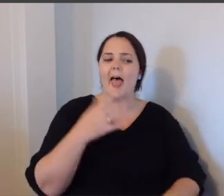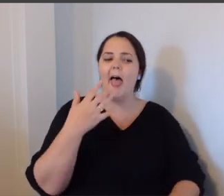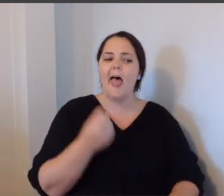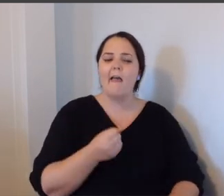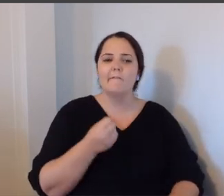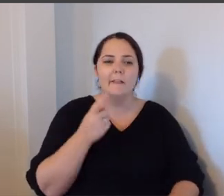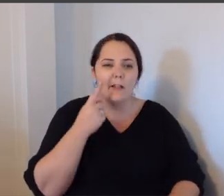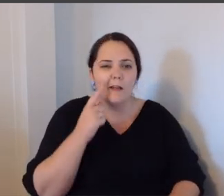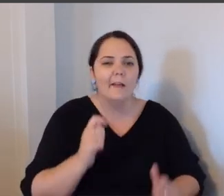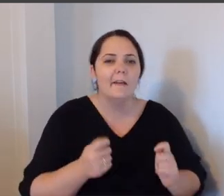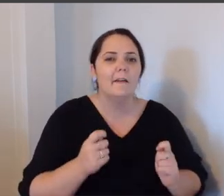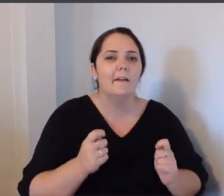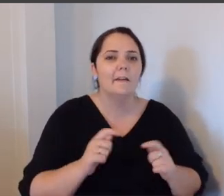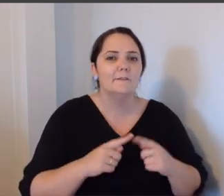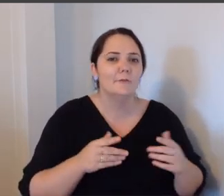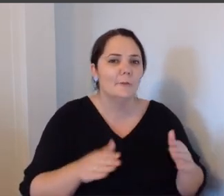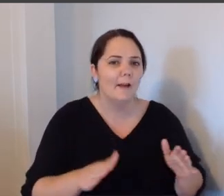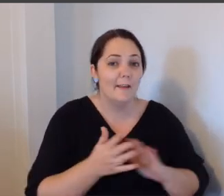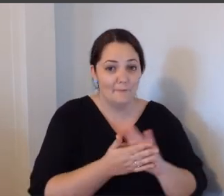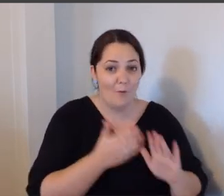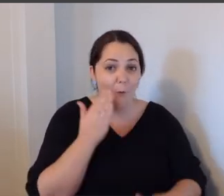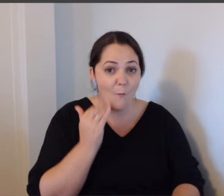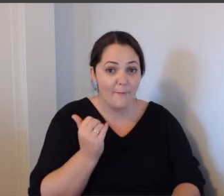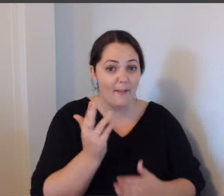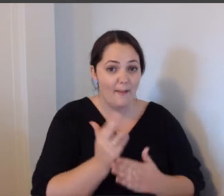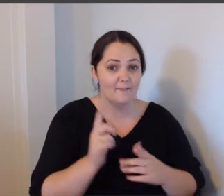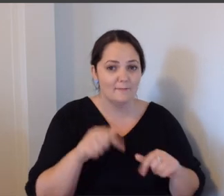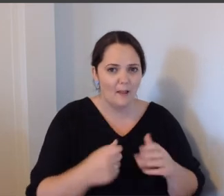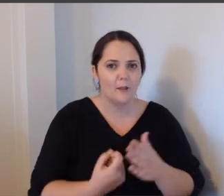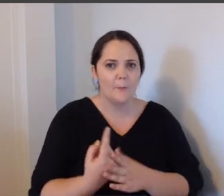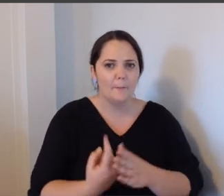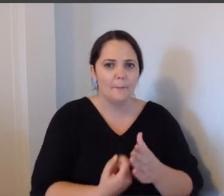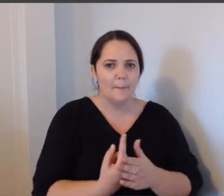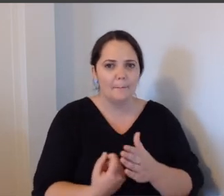started appearing on the scene and there was a window of opportunity for education. This